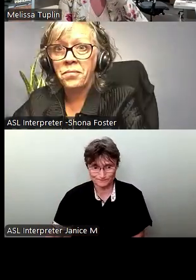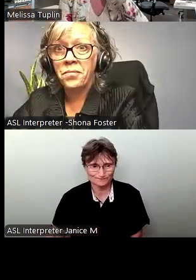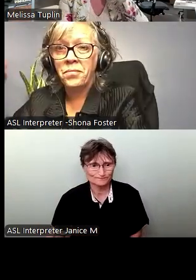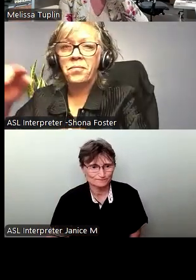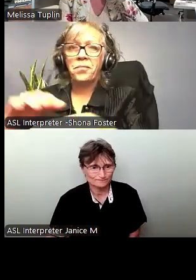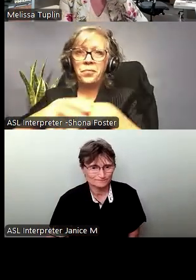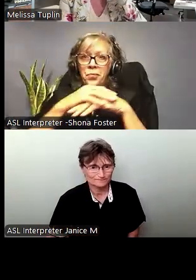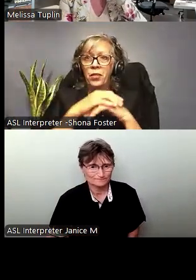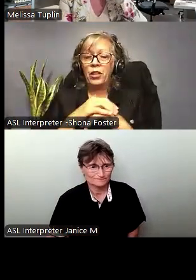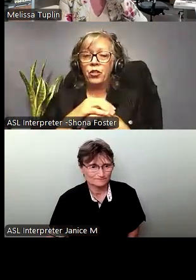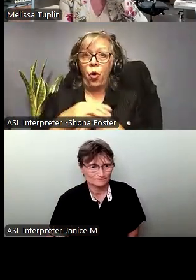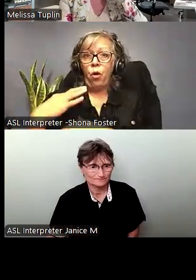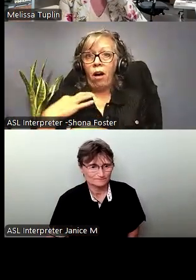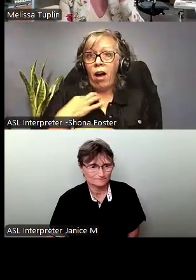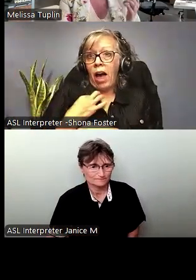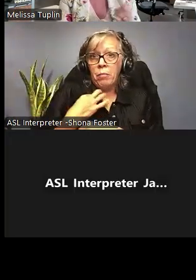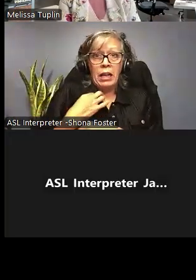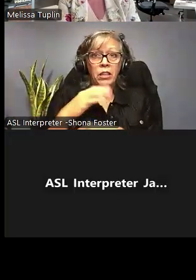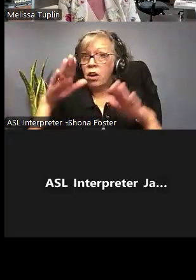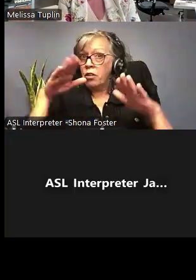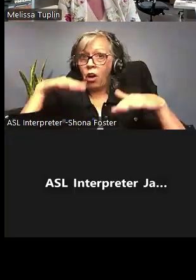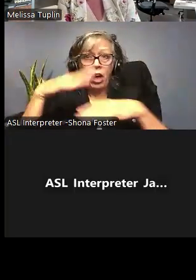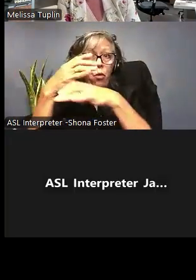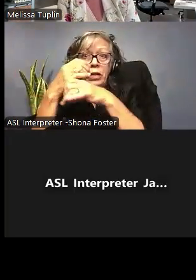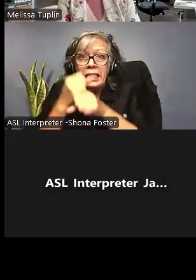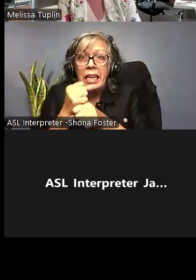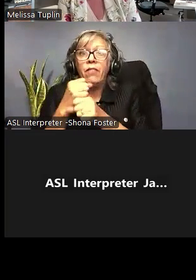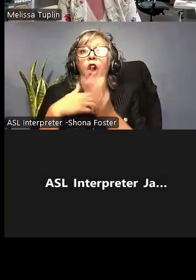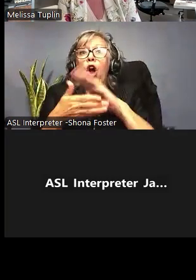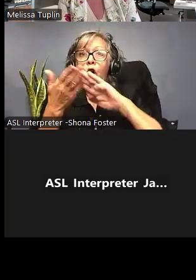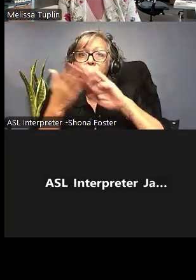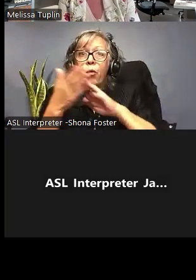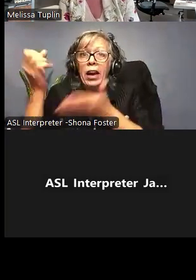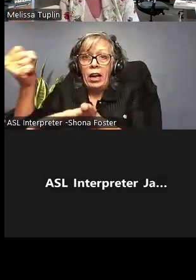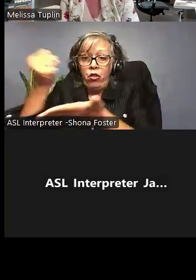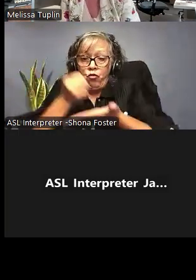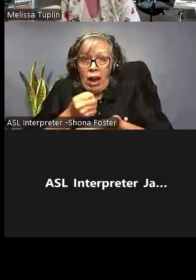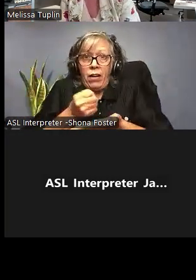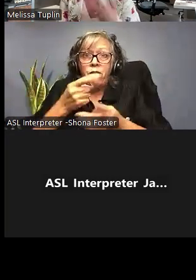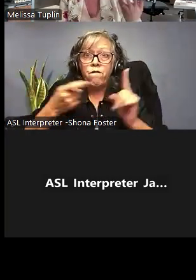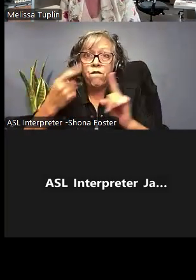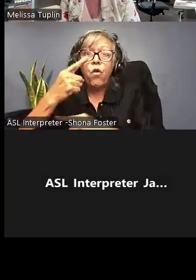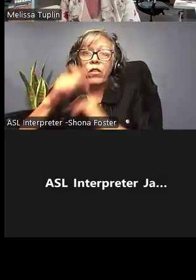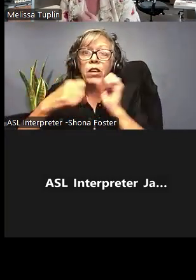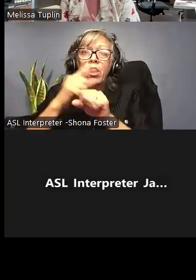receive an operating grant from us in 2025 will need to submit a Letter of Intent for